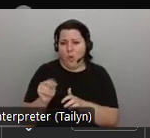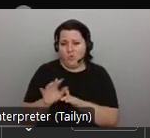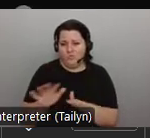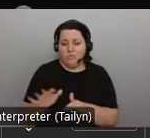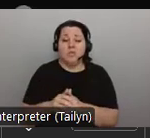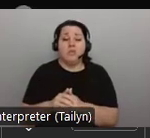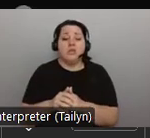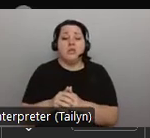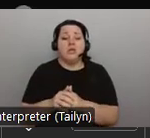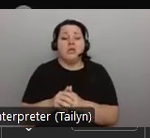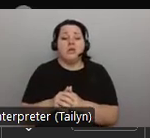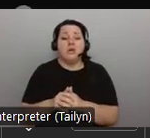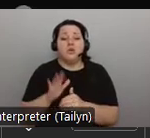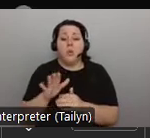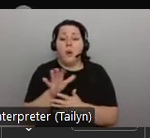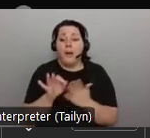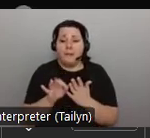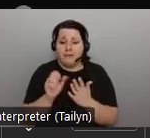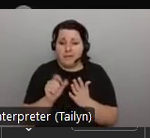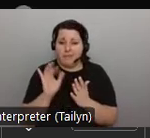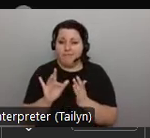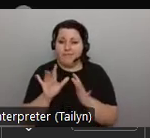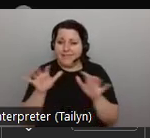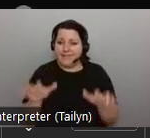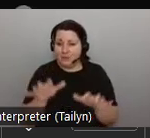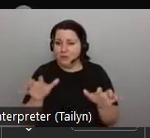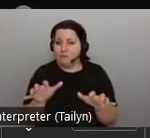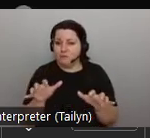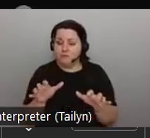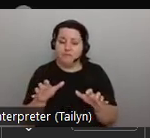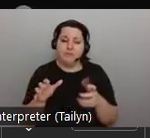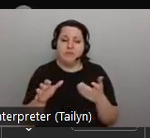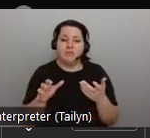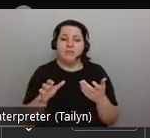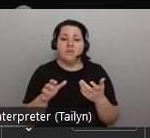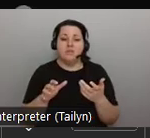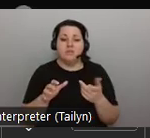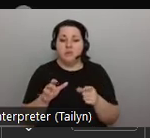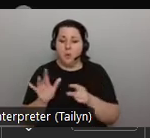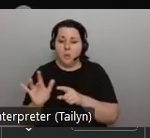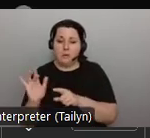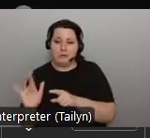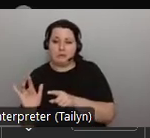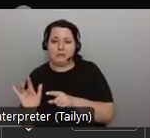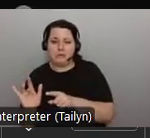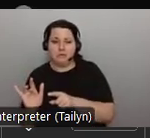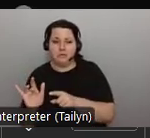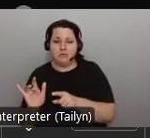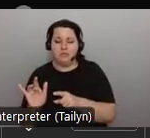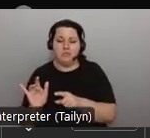Generally it's just better to write in your own old text. As I mentioned here's her option to mark something